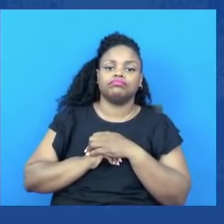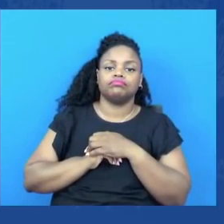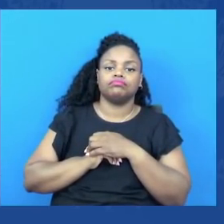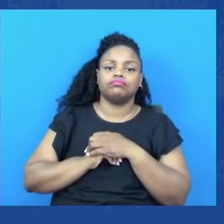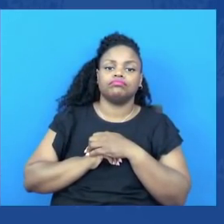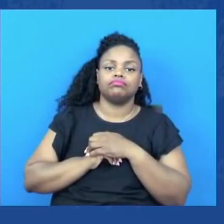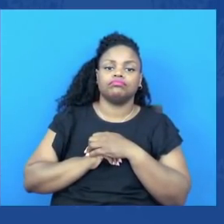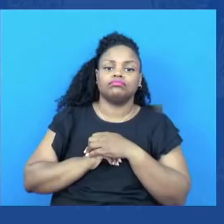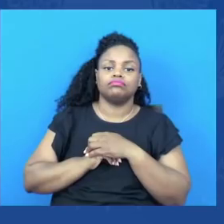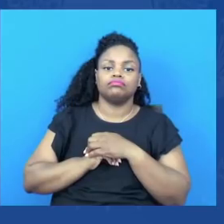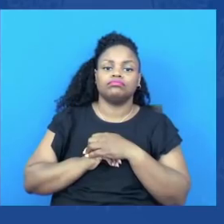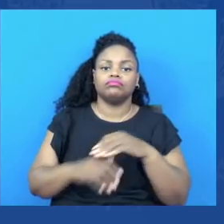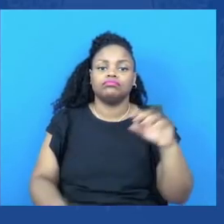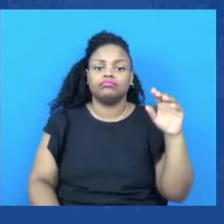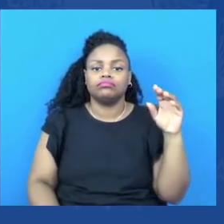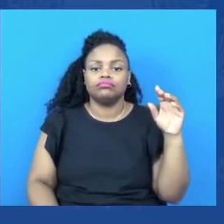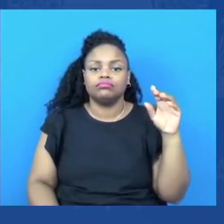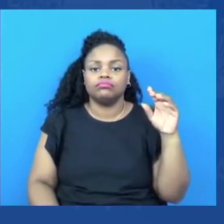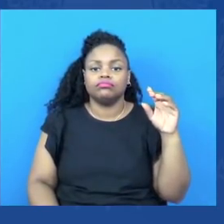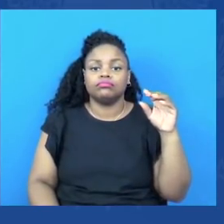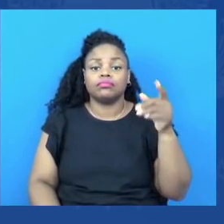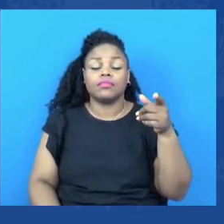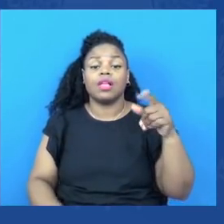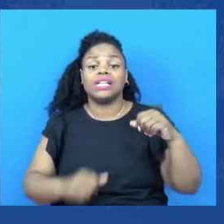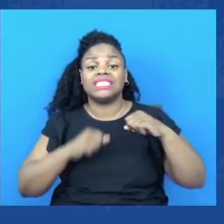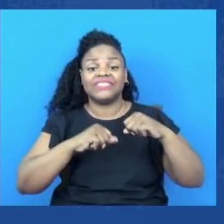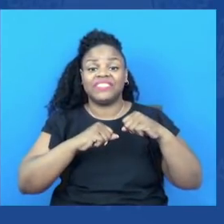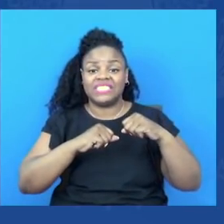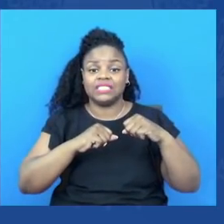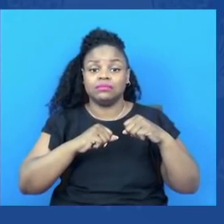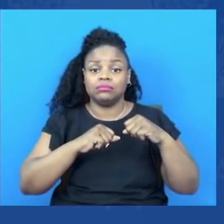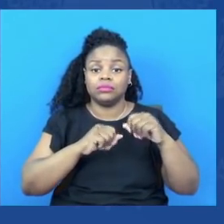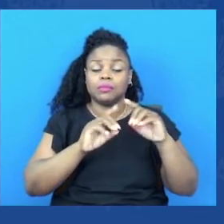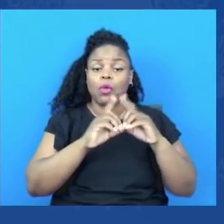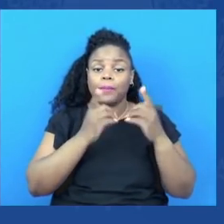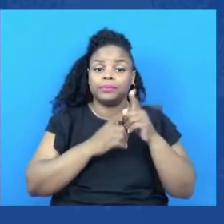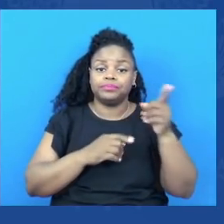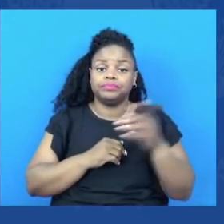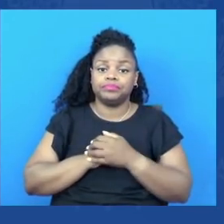there's something called the DARPA -- the Defense Advanced Research Project Agency --